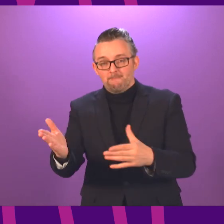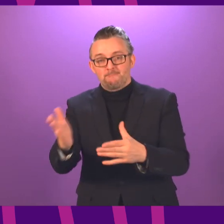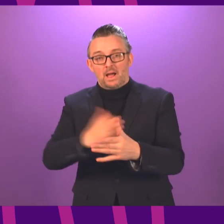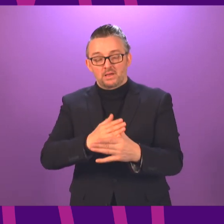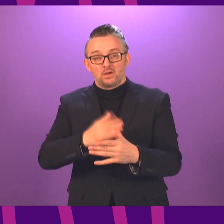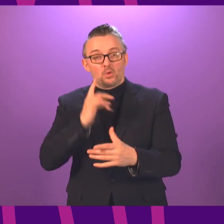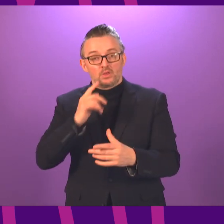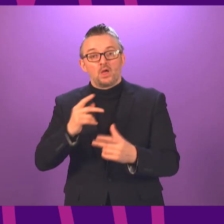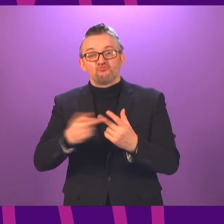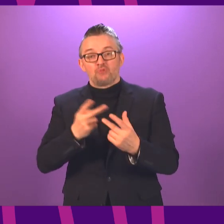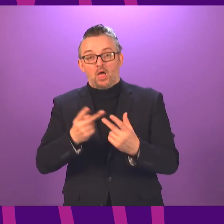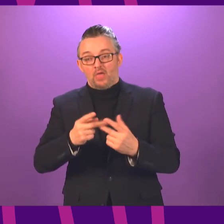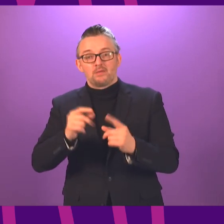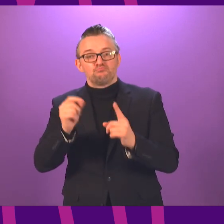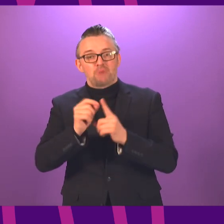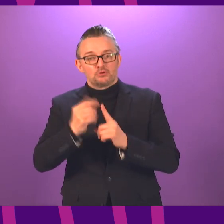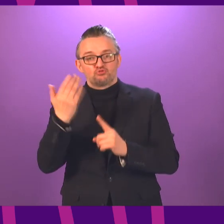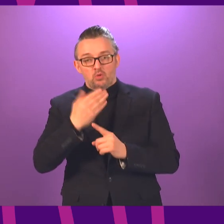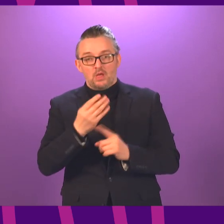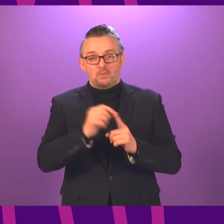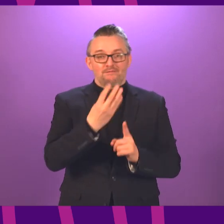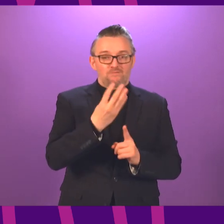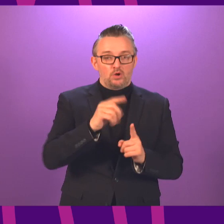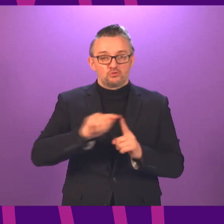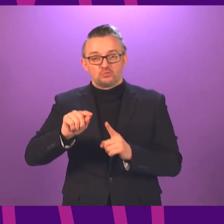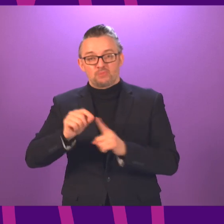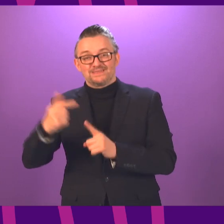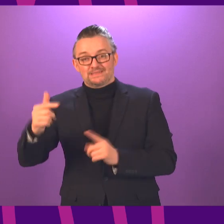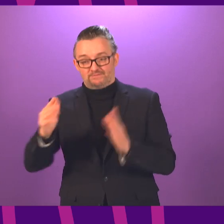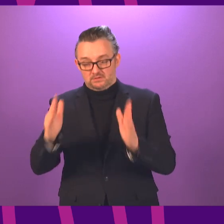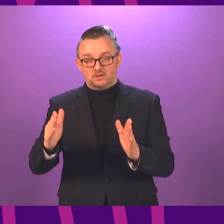with the rest of the primary school years, from P4 to P7, and with getting more senior